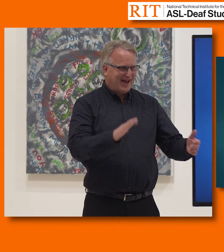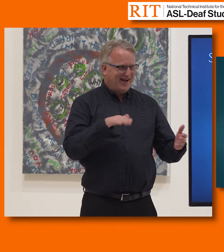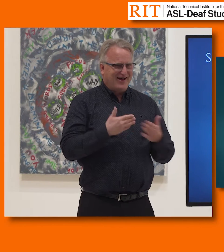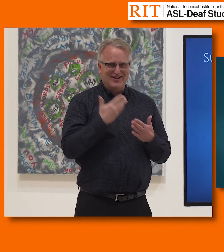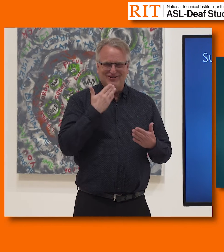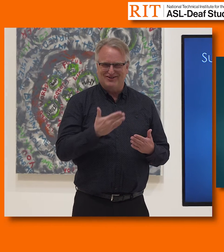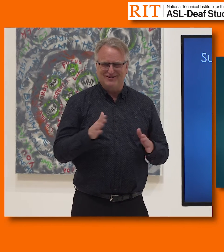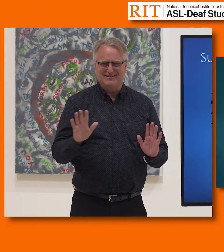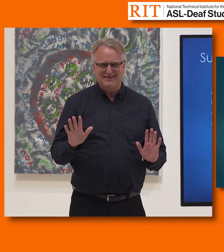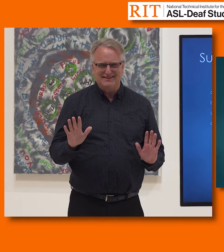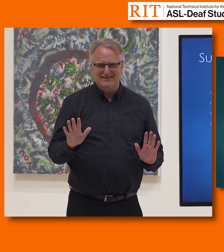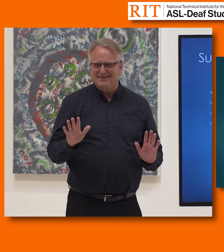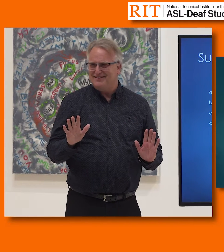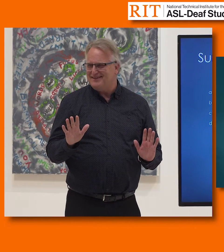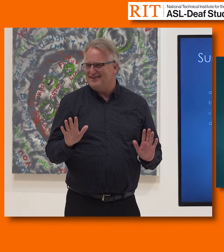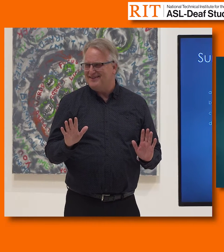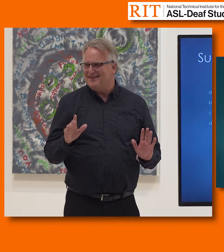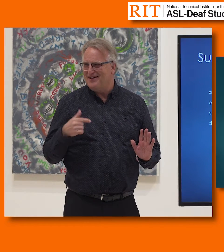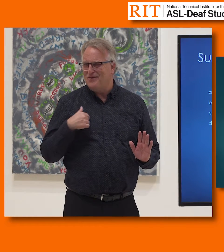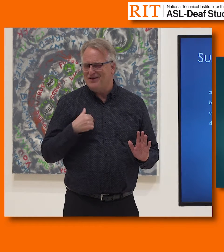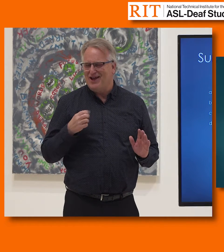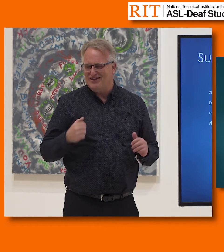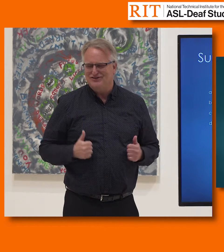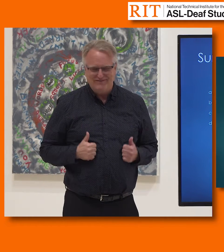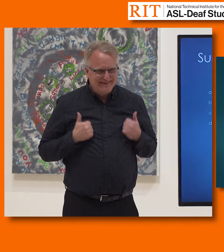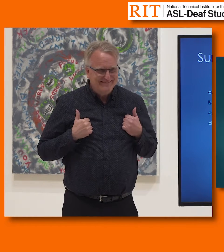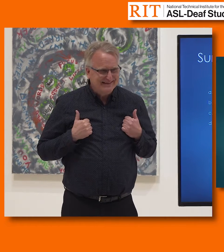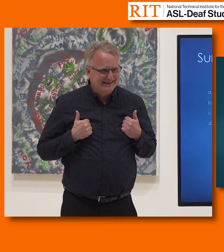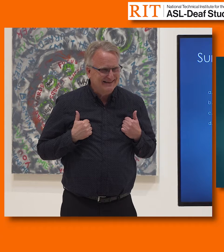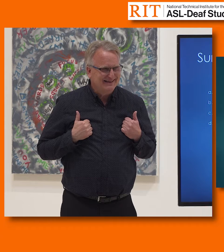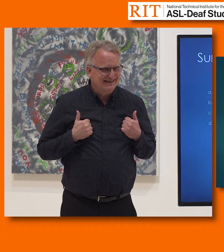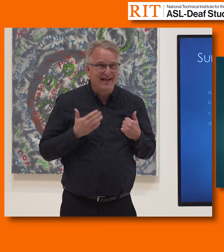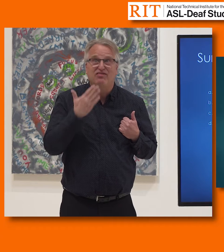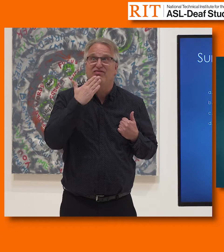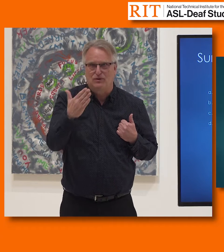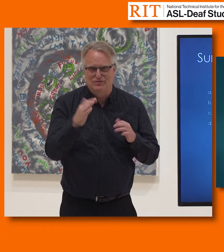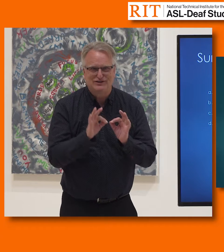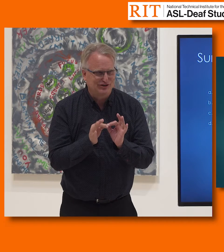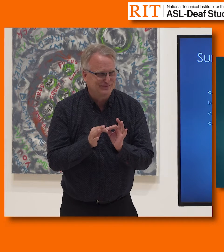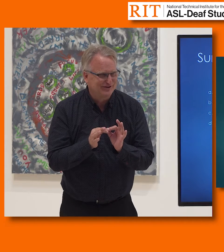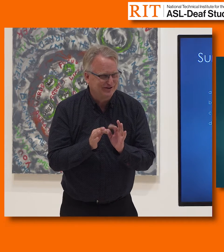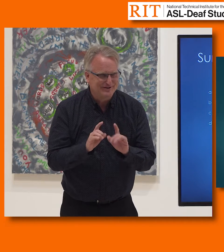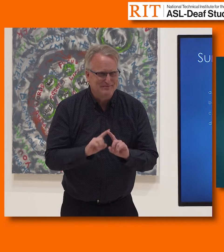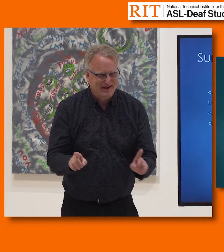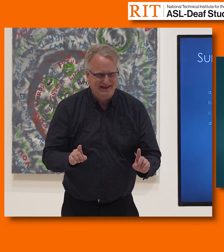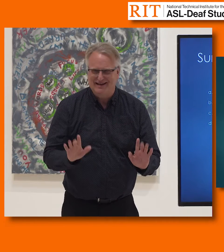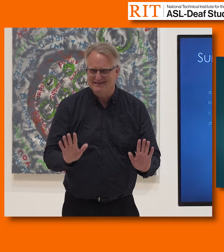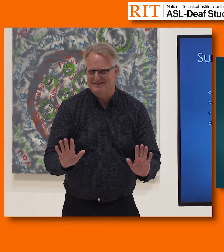They come and they do their work and they feel good about their interpreting. But we are having to survive.